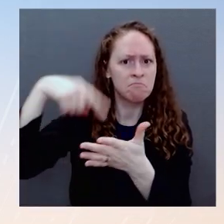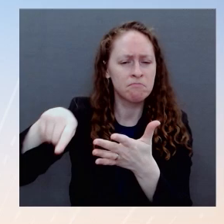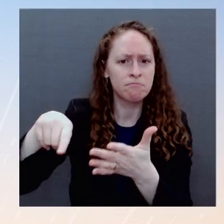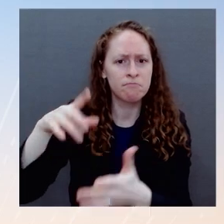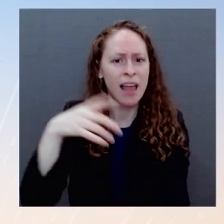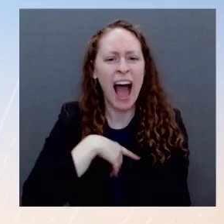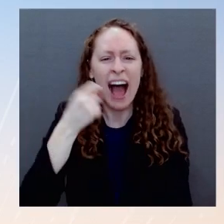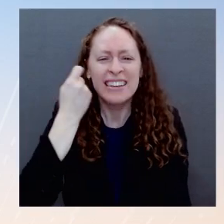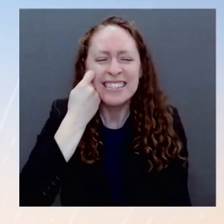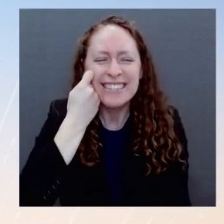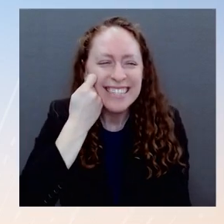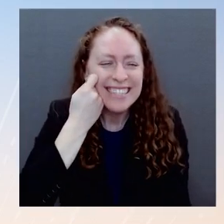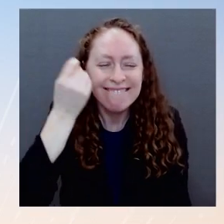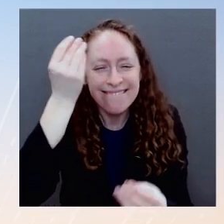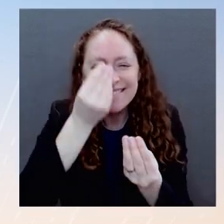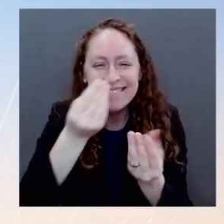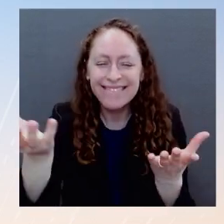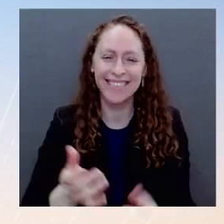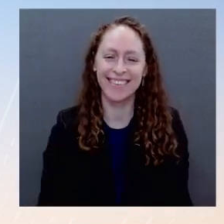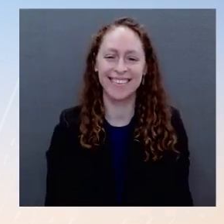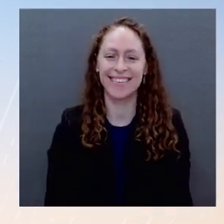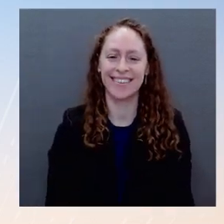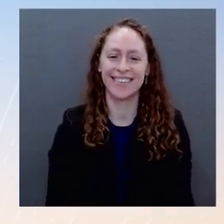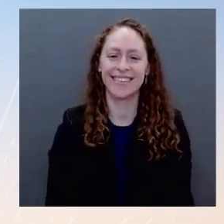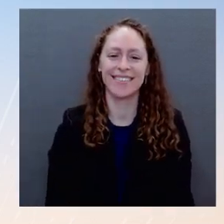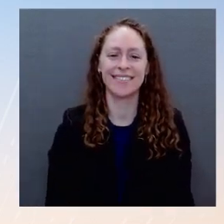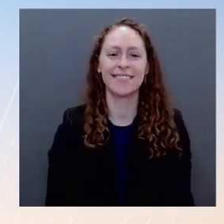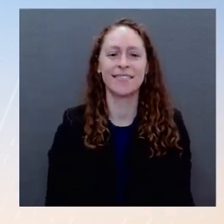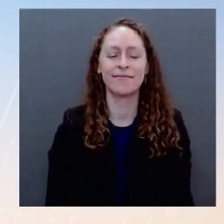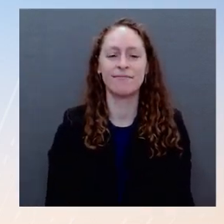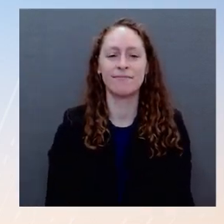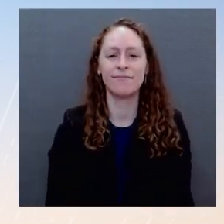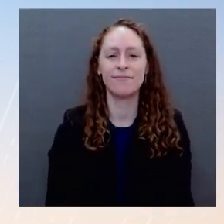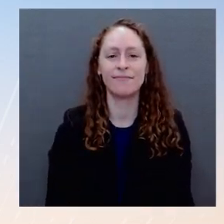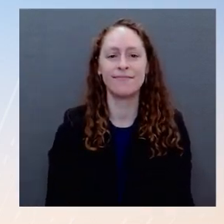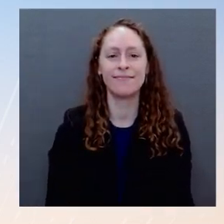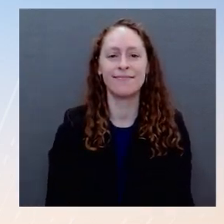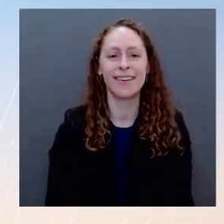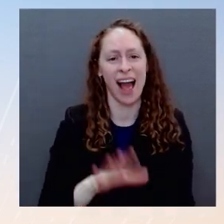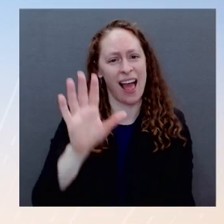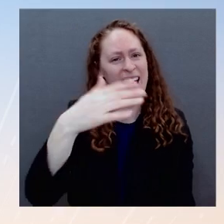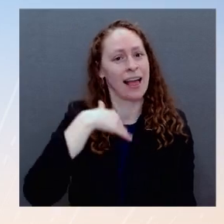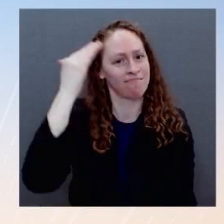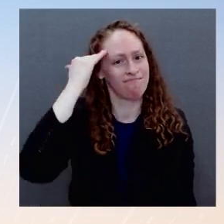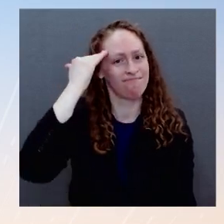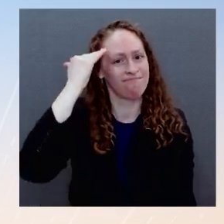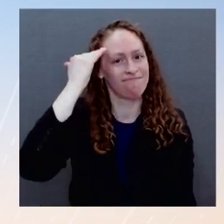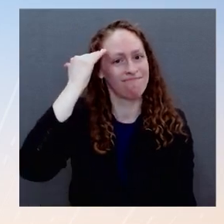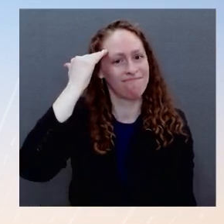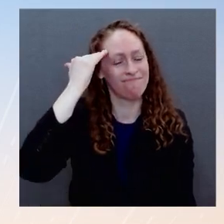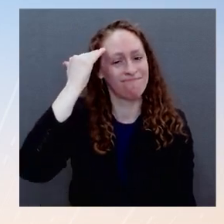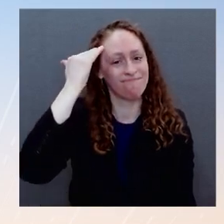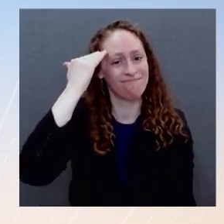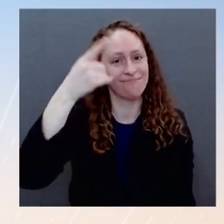and what they may have experienced, but it's okay. The Press: I'll look for the Mediaite clip. Ms. Psaki: Yeah. There you go. It's -- to be fair,